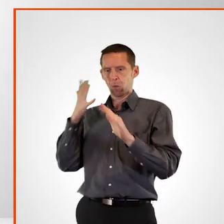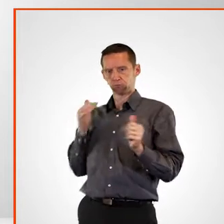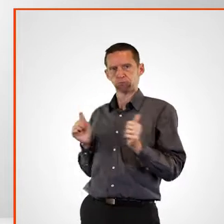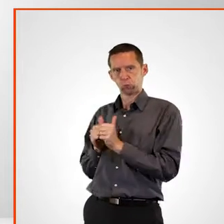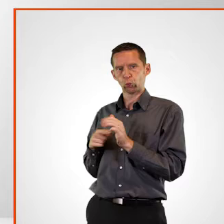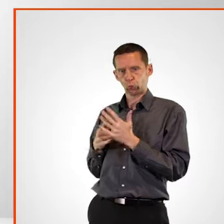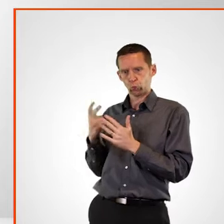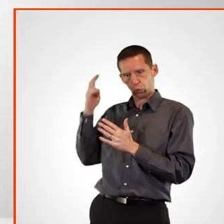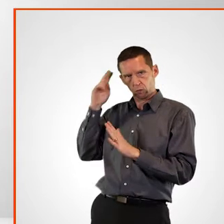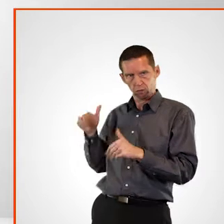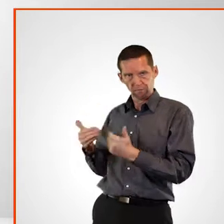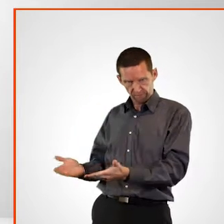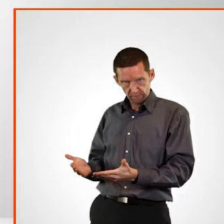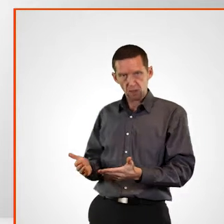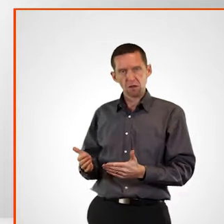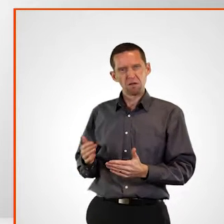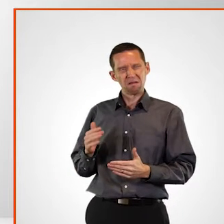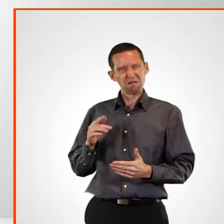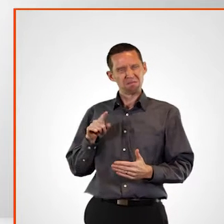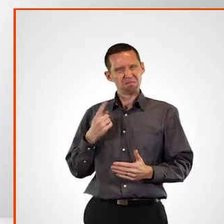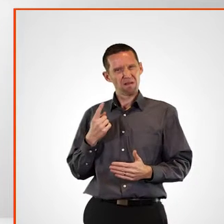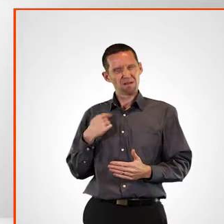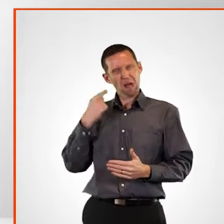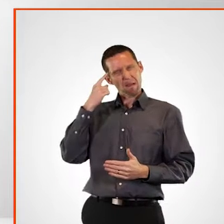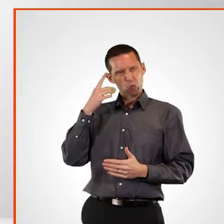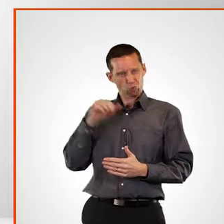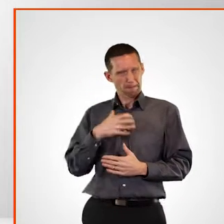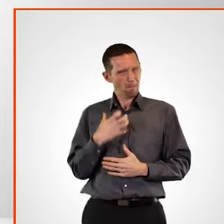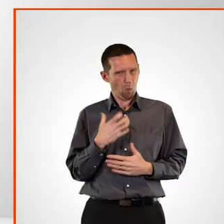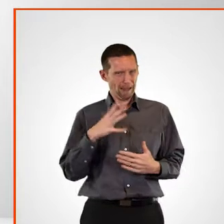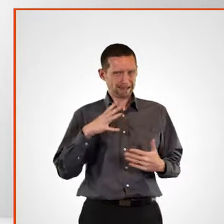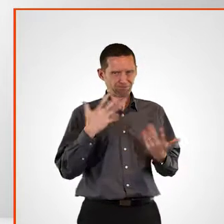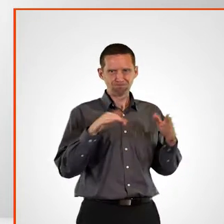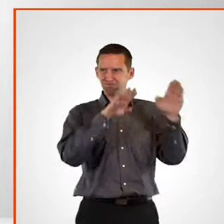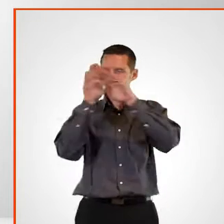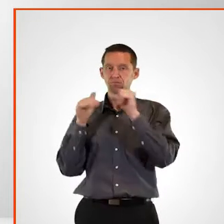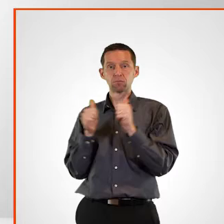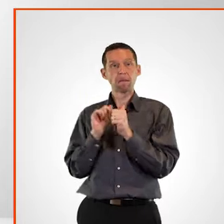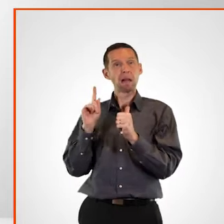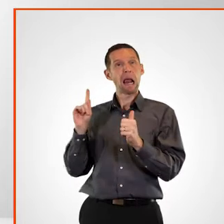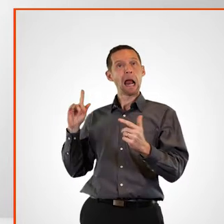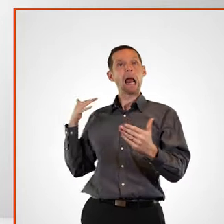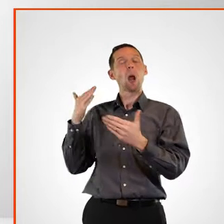but I would have thought that we would have had more of a consensus. And it may be that we do now.